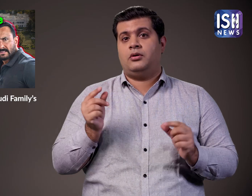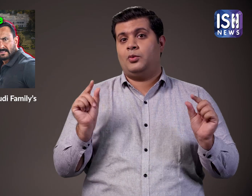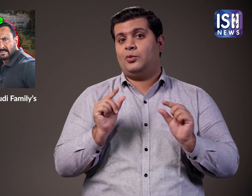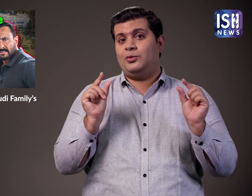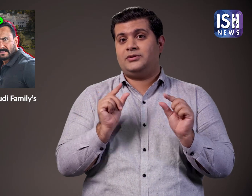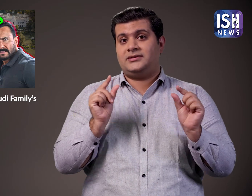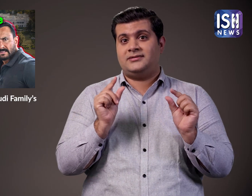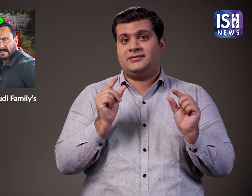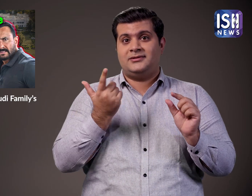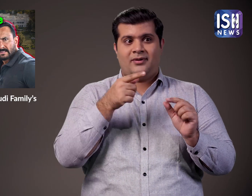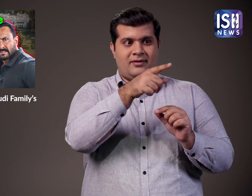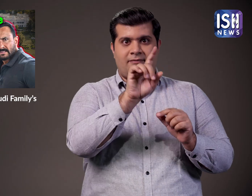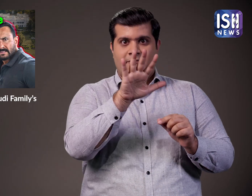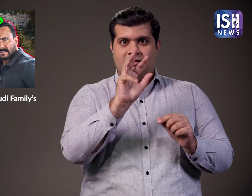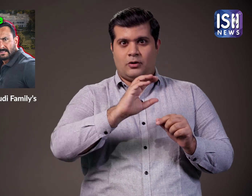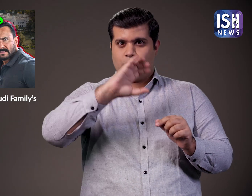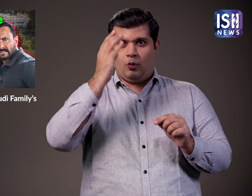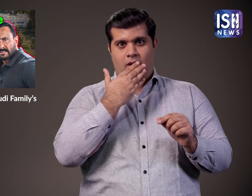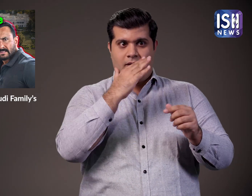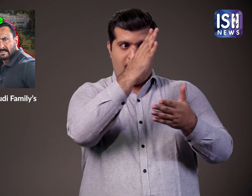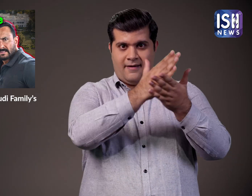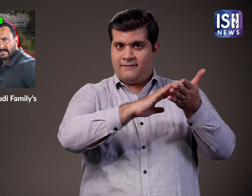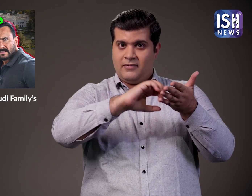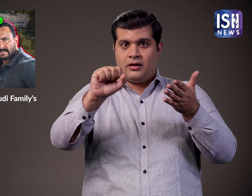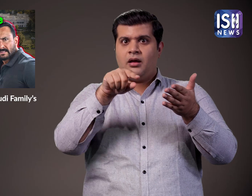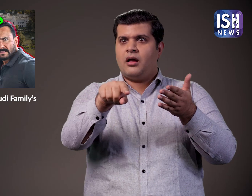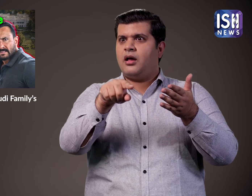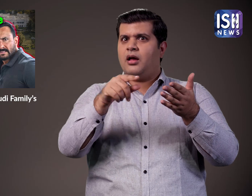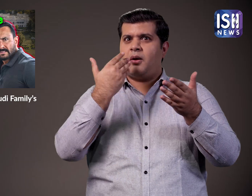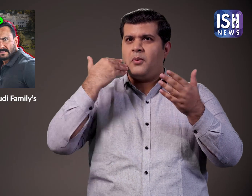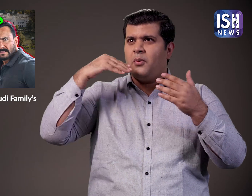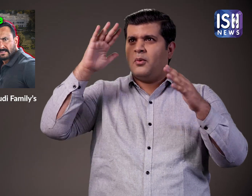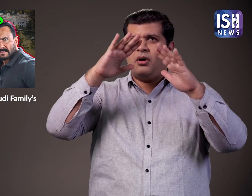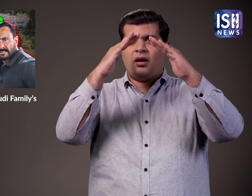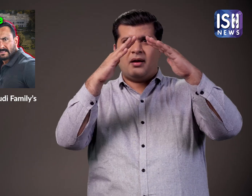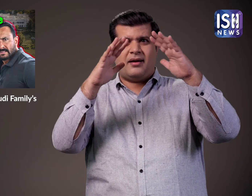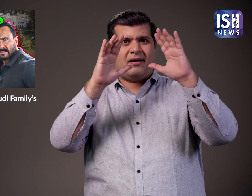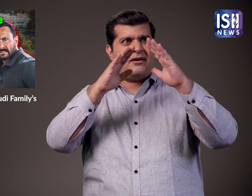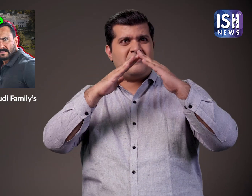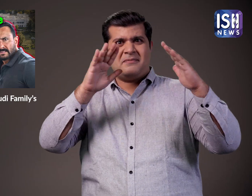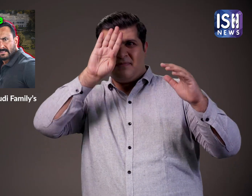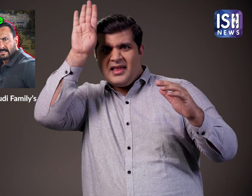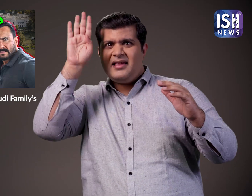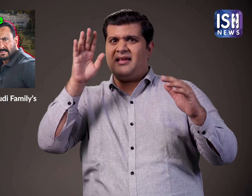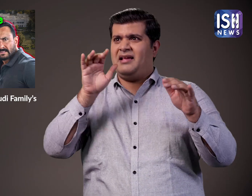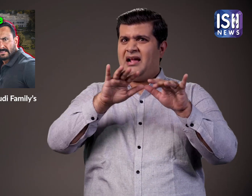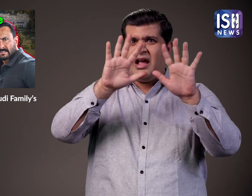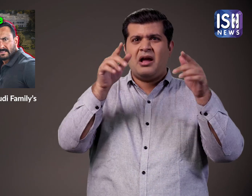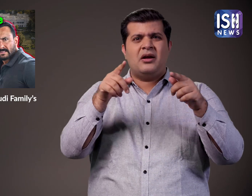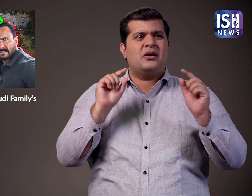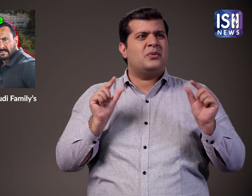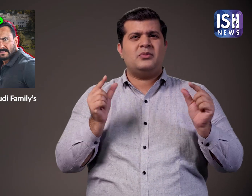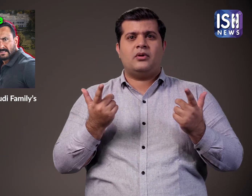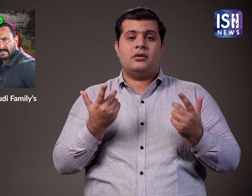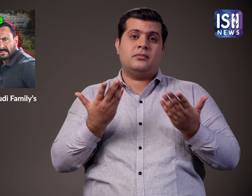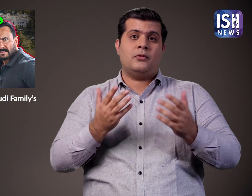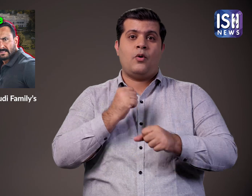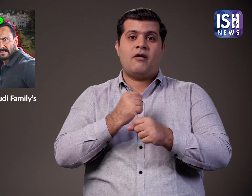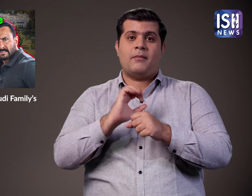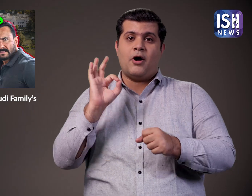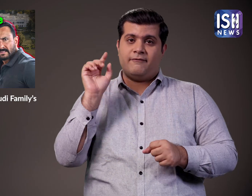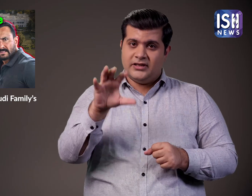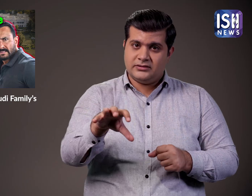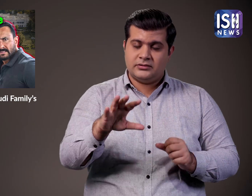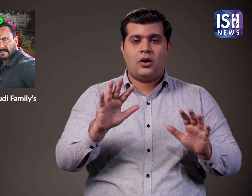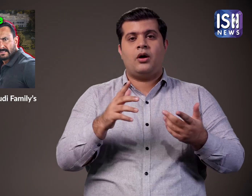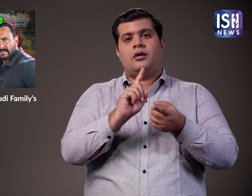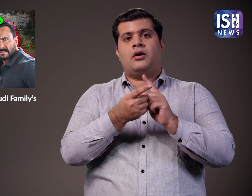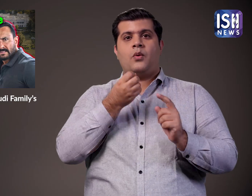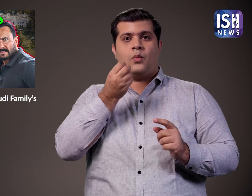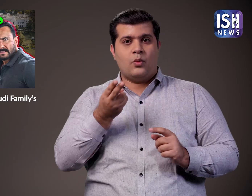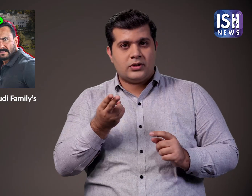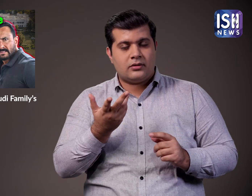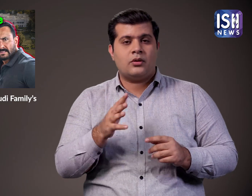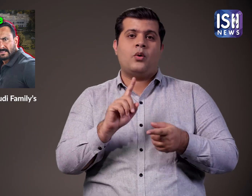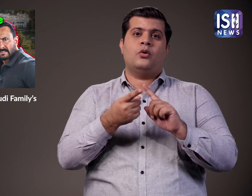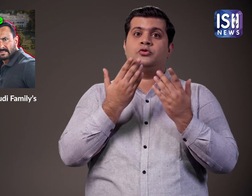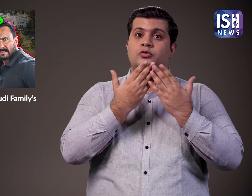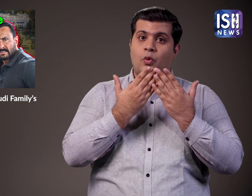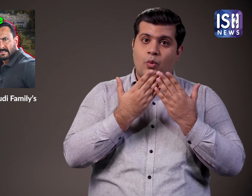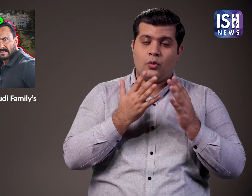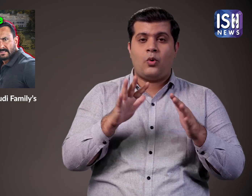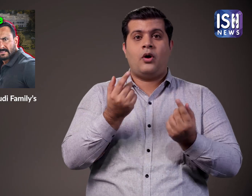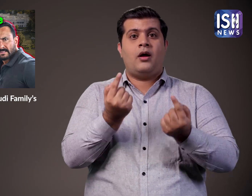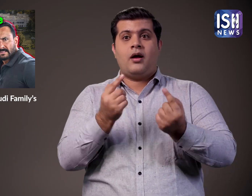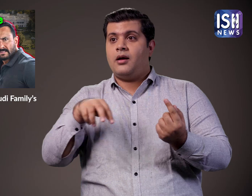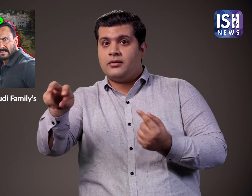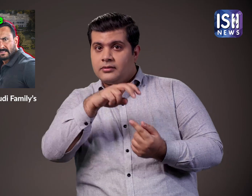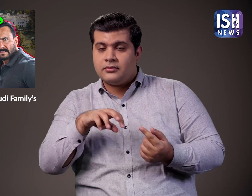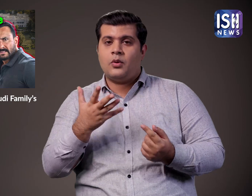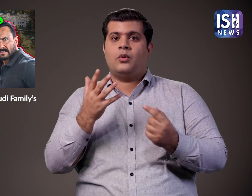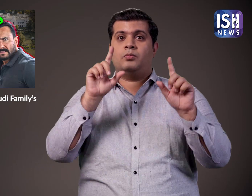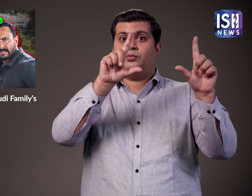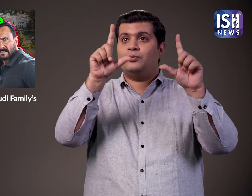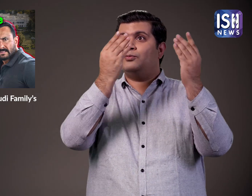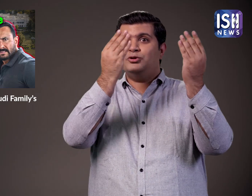They may use the palaces and other properties to set up government offices, restaurants, schools, parks or museum